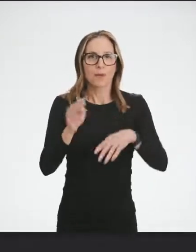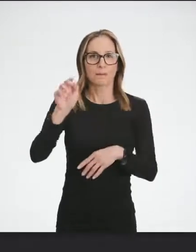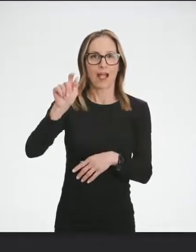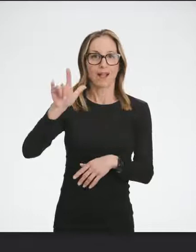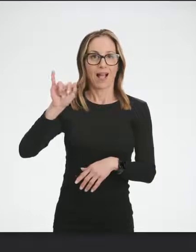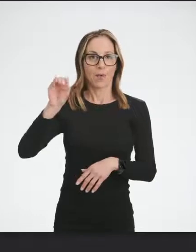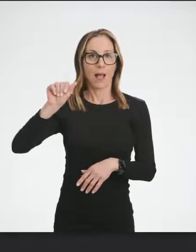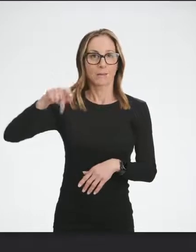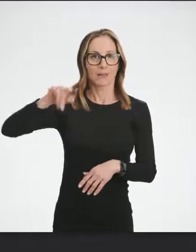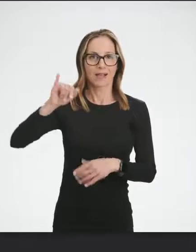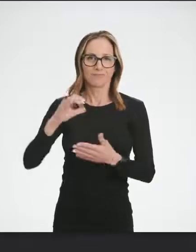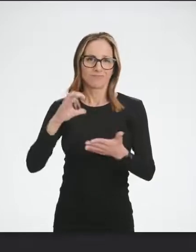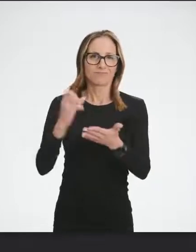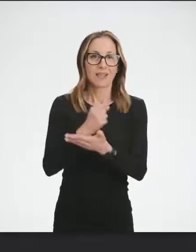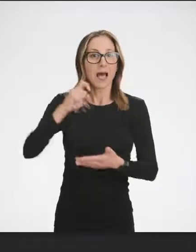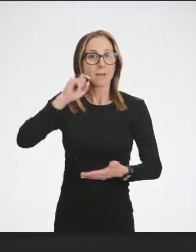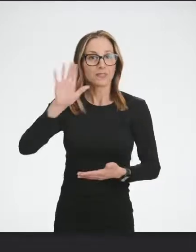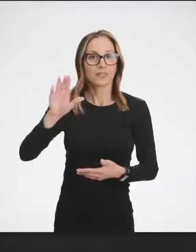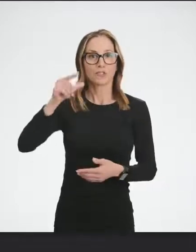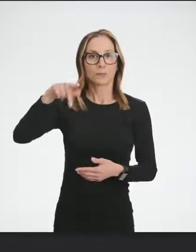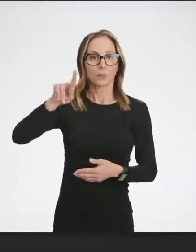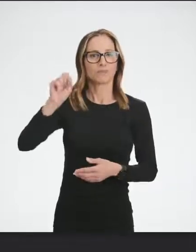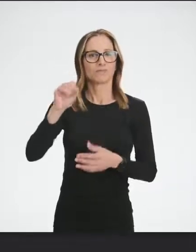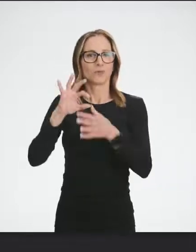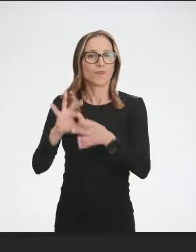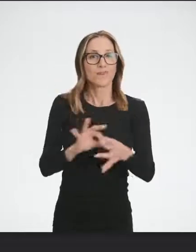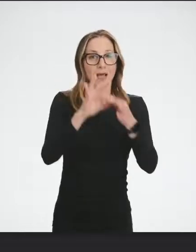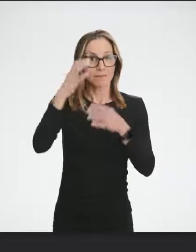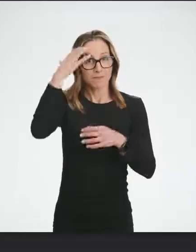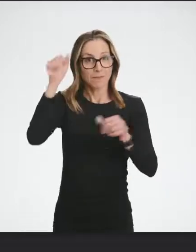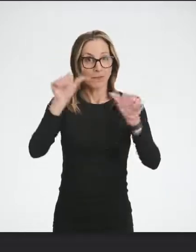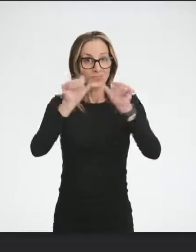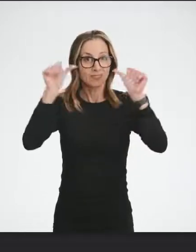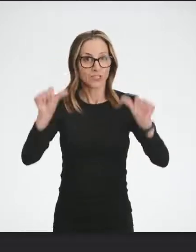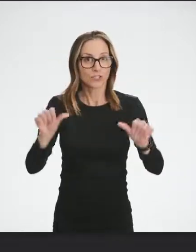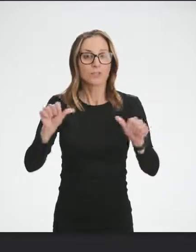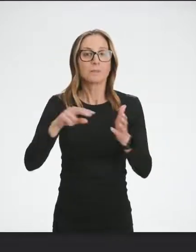Apple GPU's unified memory architecture to minimize loading overhead and ensures that